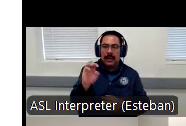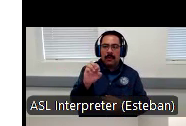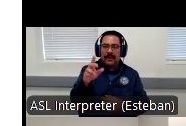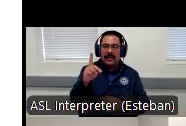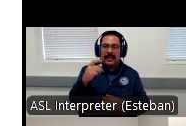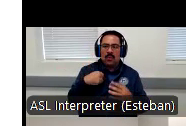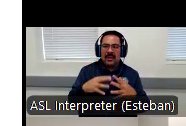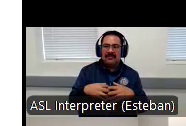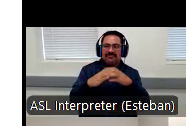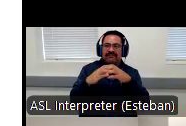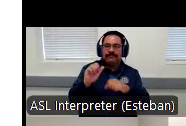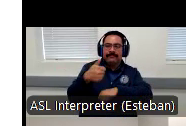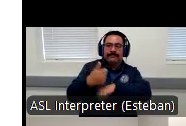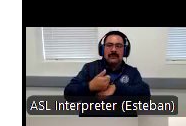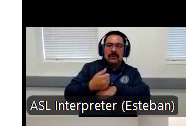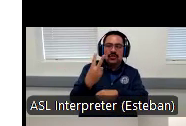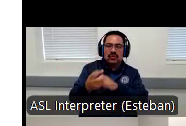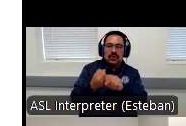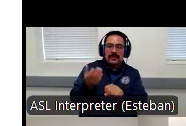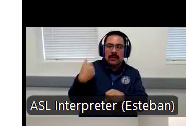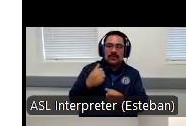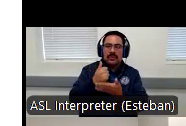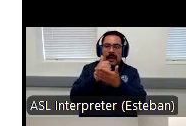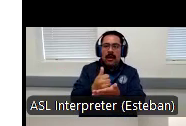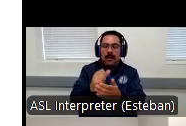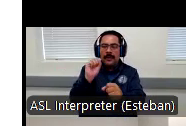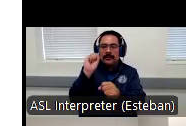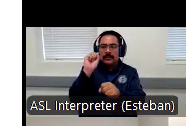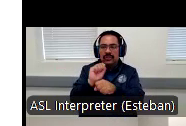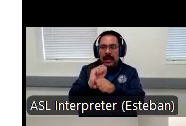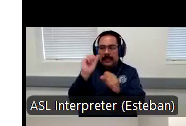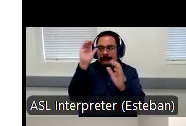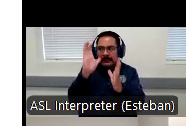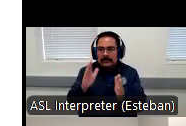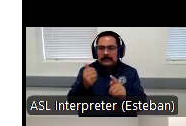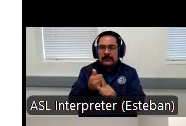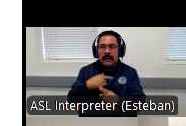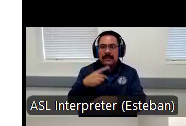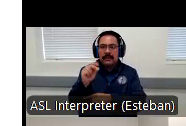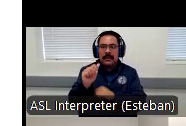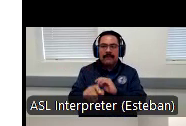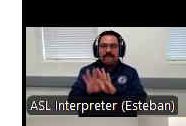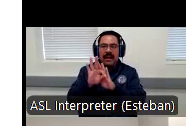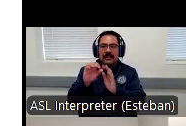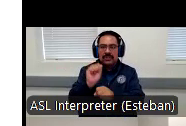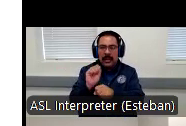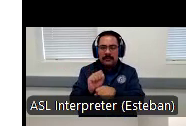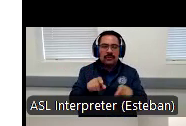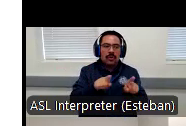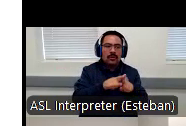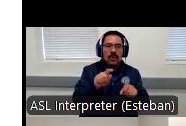years ago to help job seekers with disabilities jobs. We also partner with employers, so if you